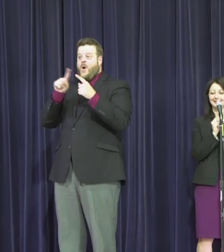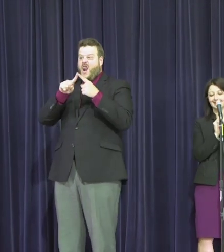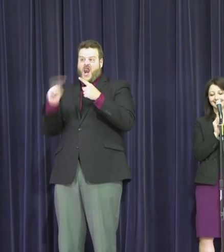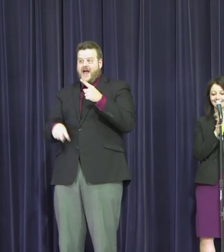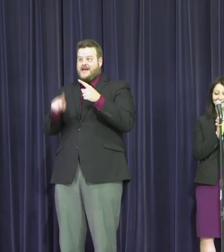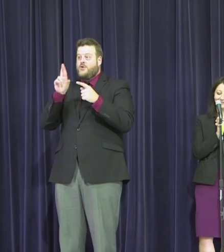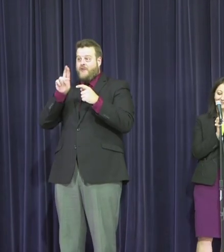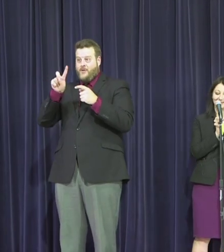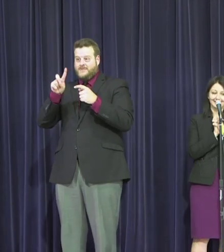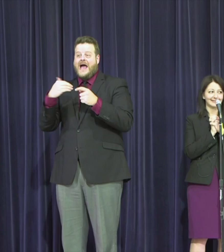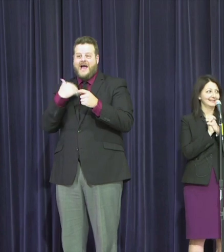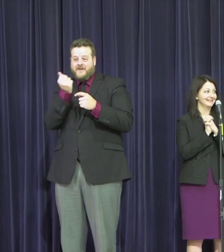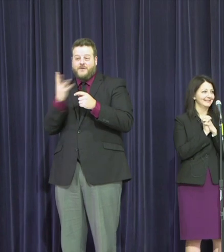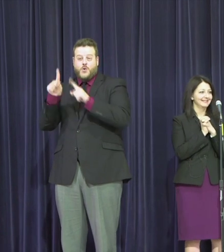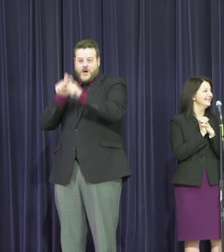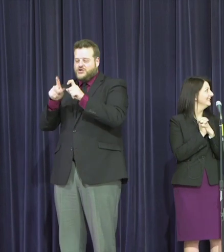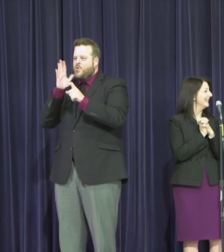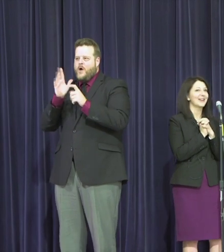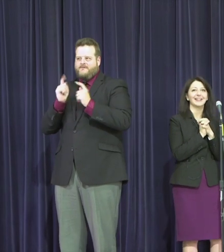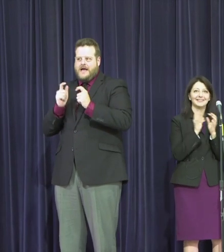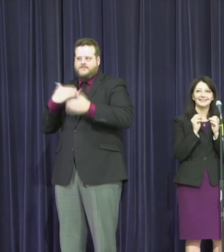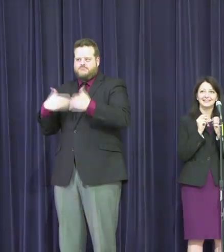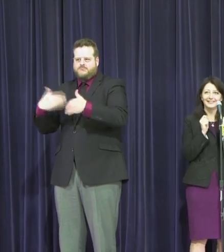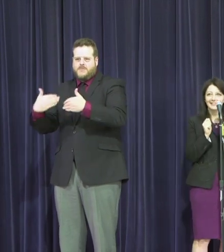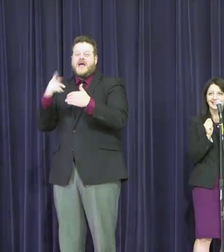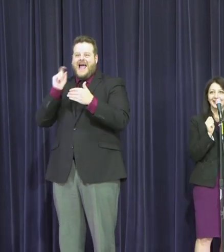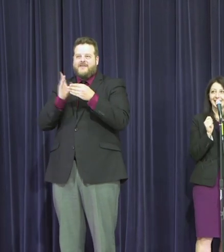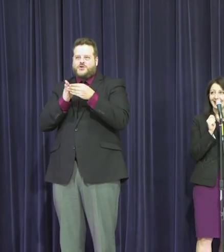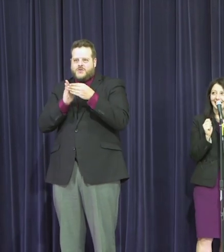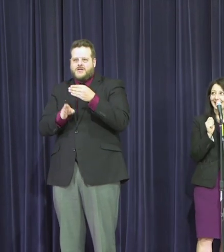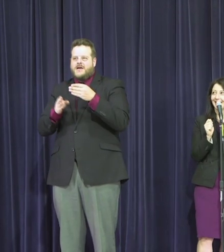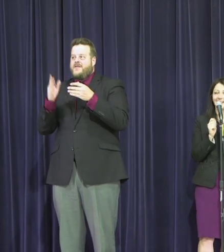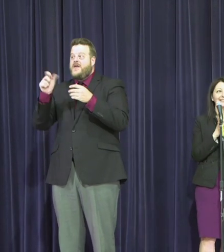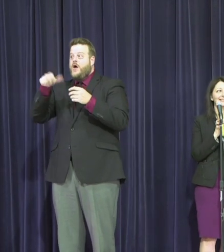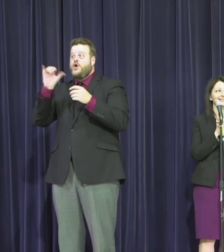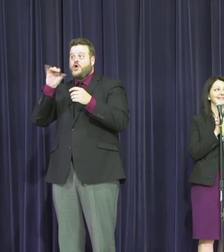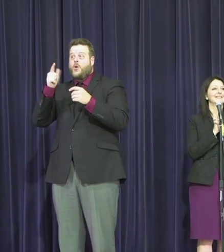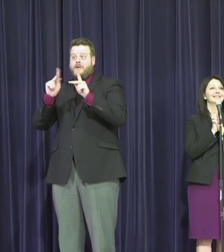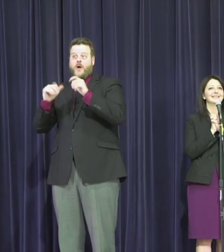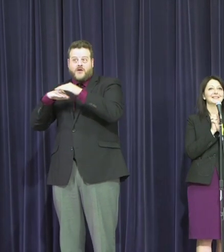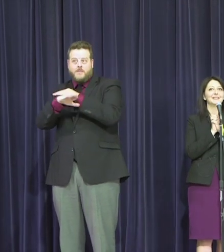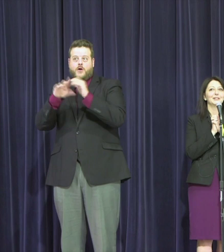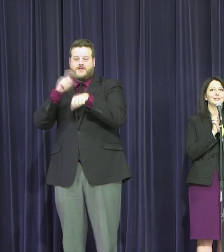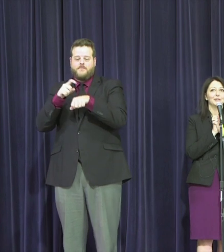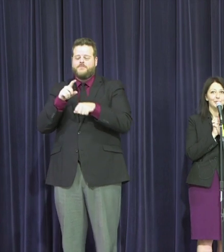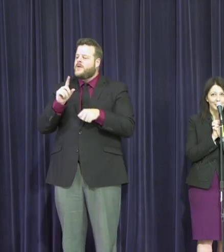I have a series of questions that are going to go really fast. Where are you originally from?